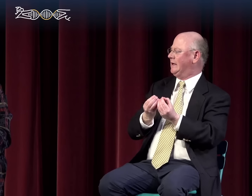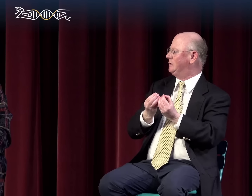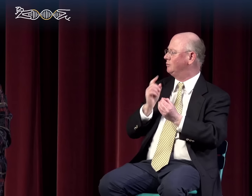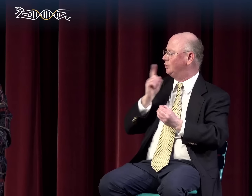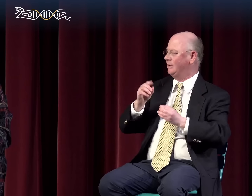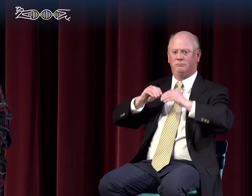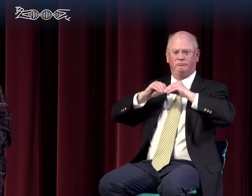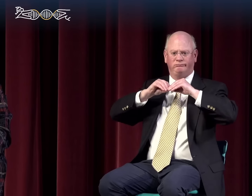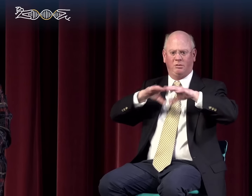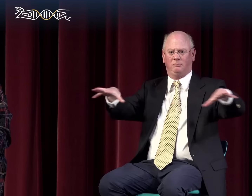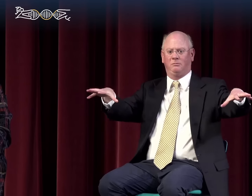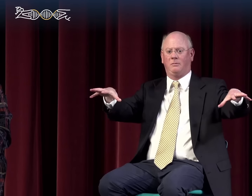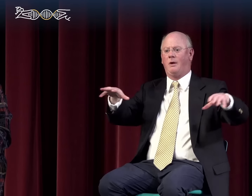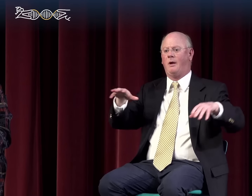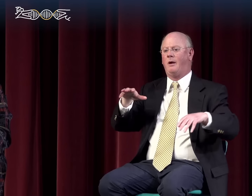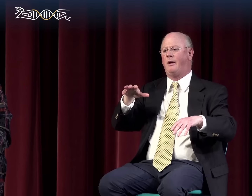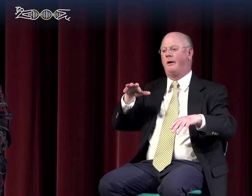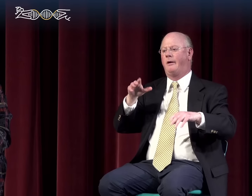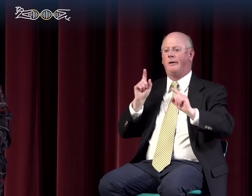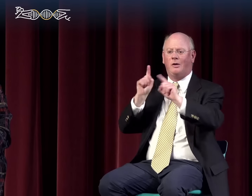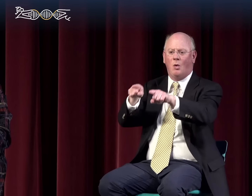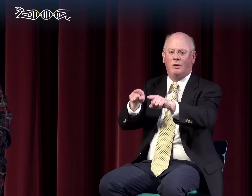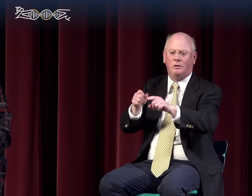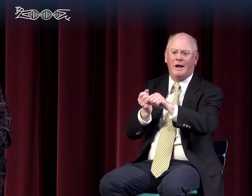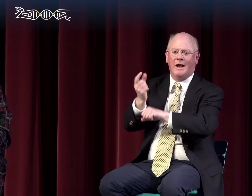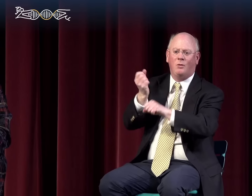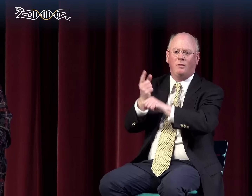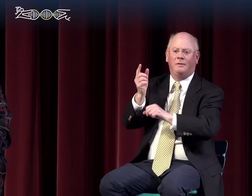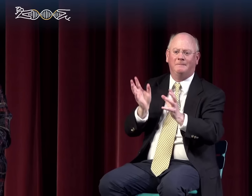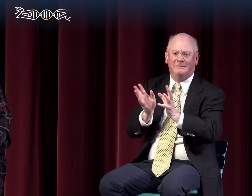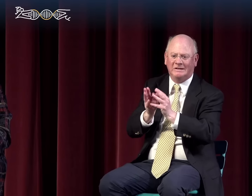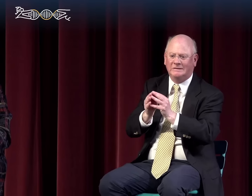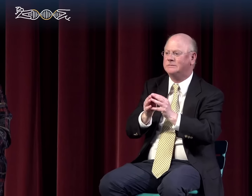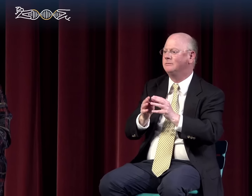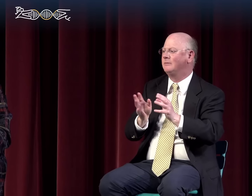organization found widespread foot he went to annual meetings conferences,